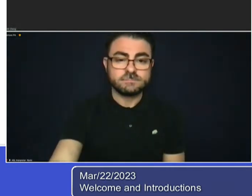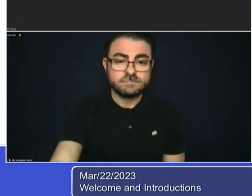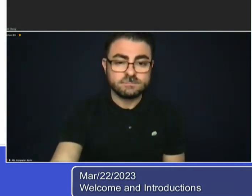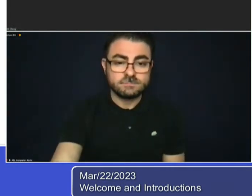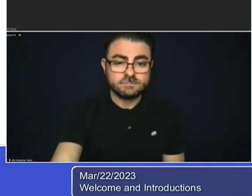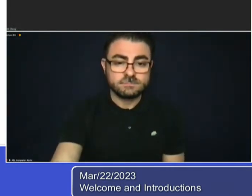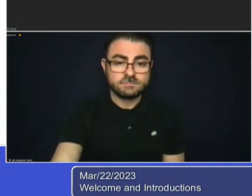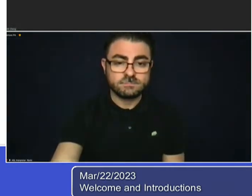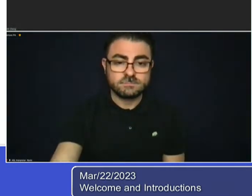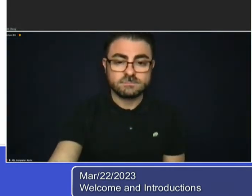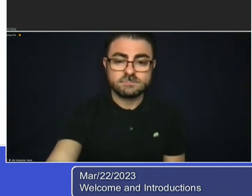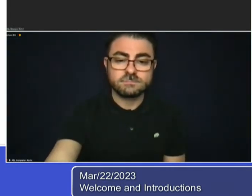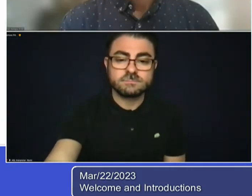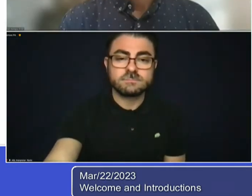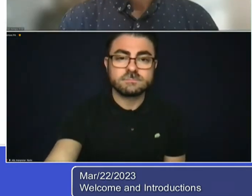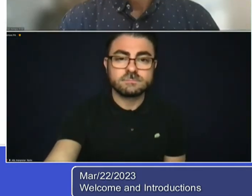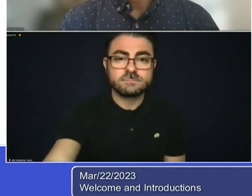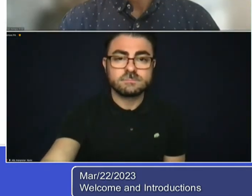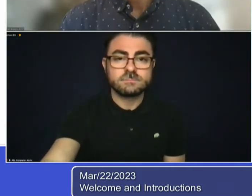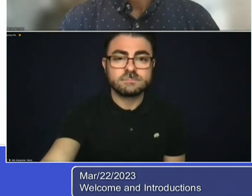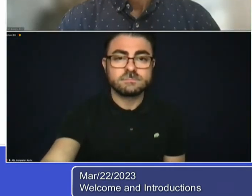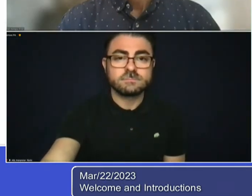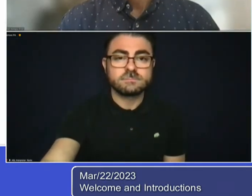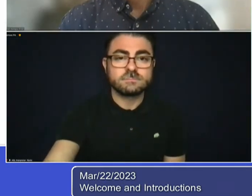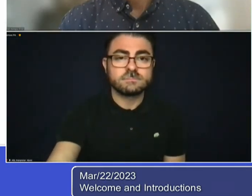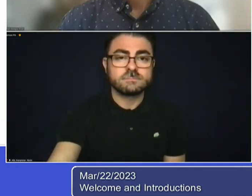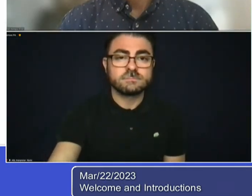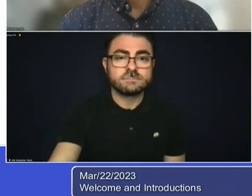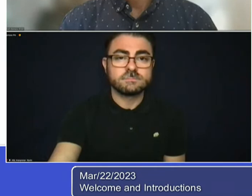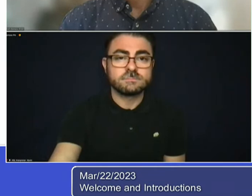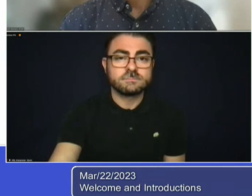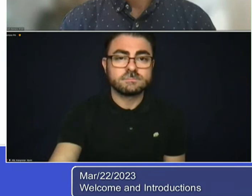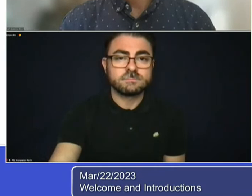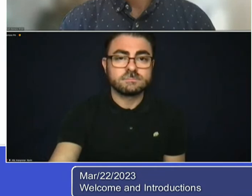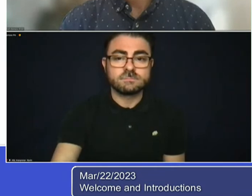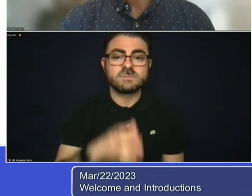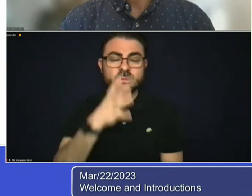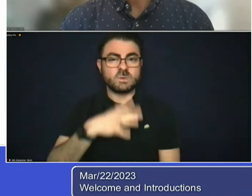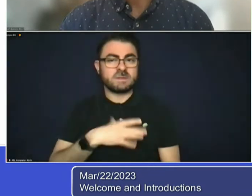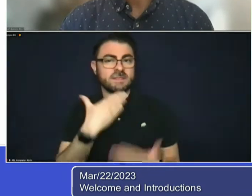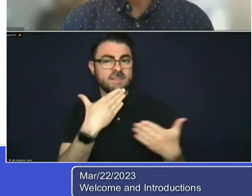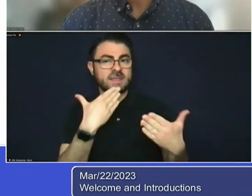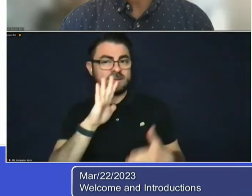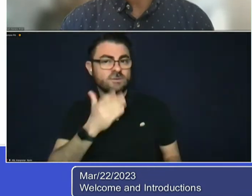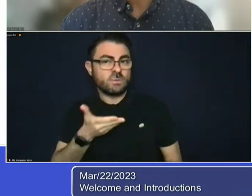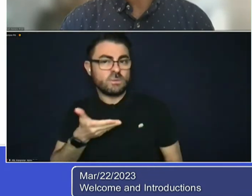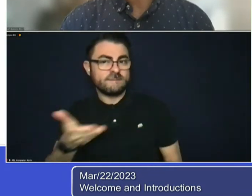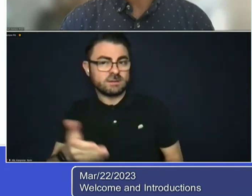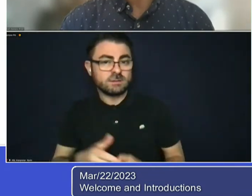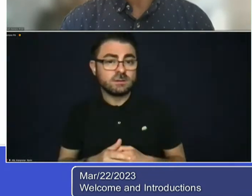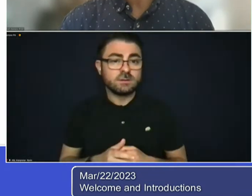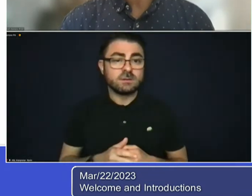THE INAUGURAL SESSION. THANK YOU FOR YOUR INVITATION.